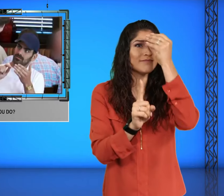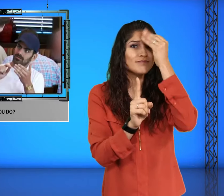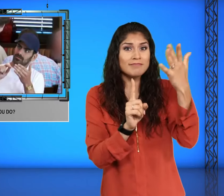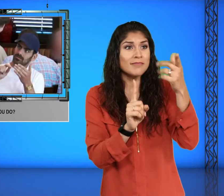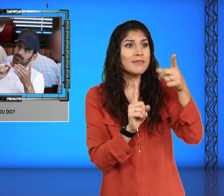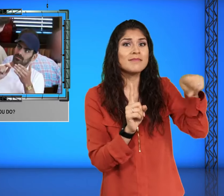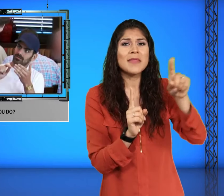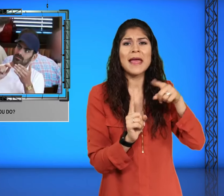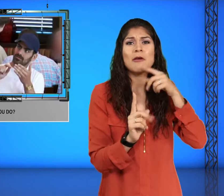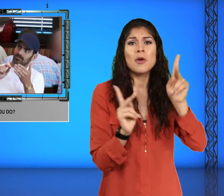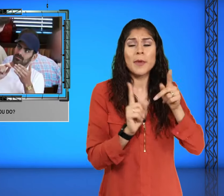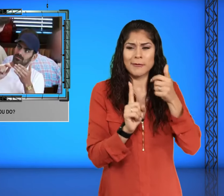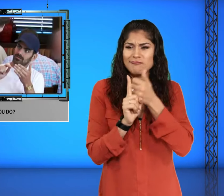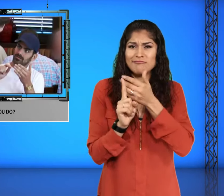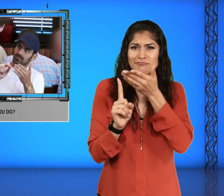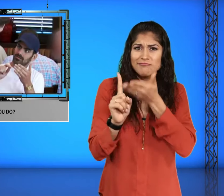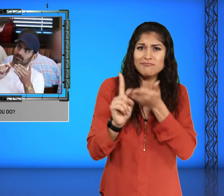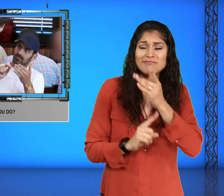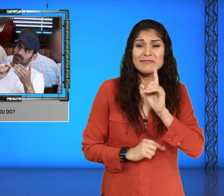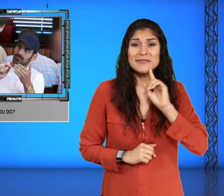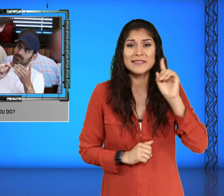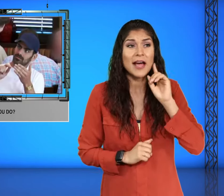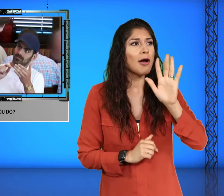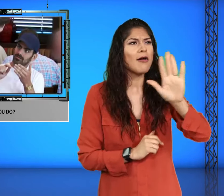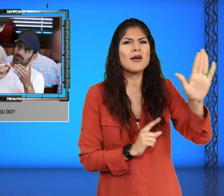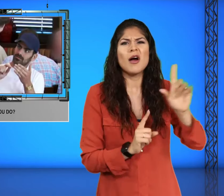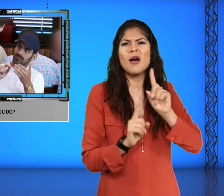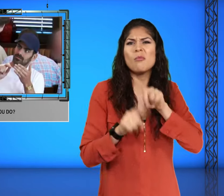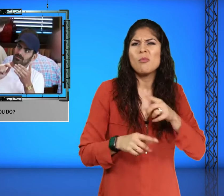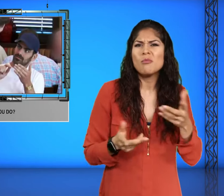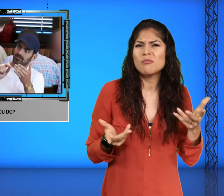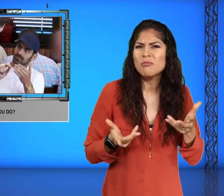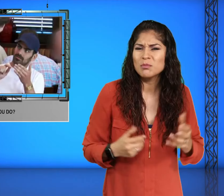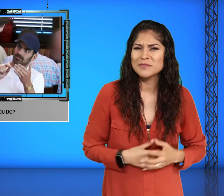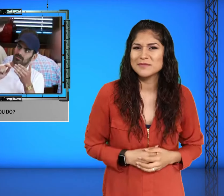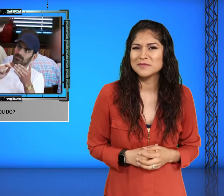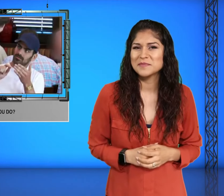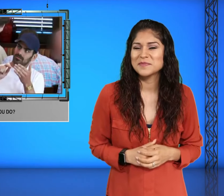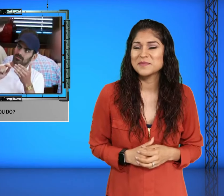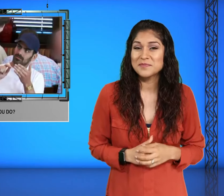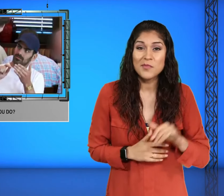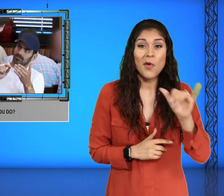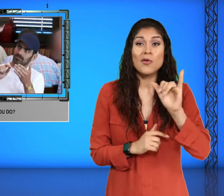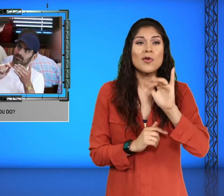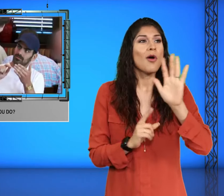How do hearing people respond when they realize you are Deaf?